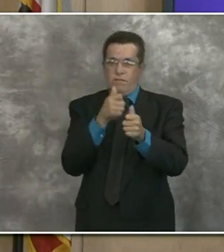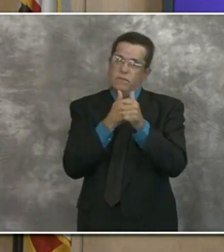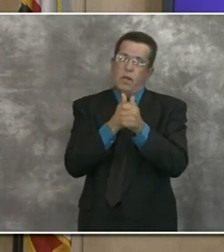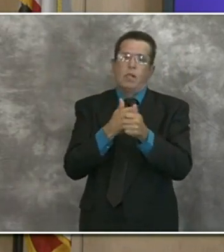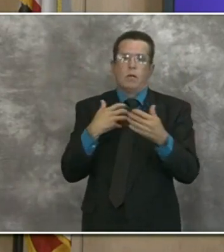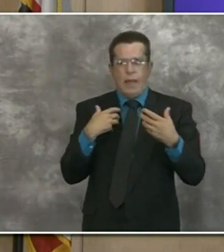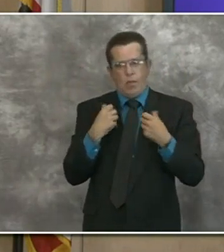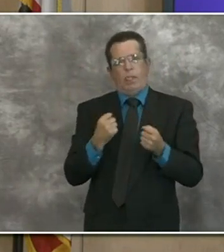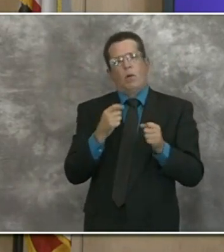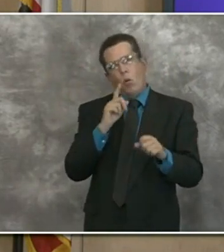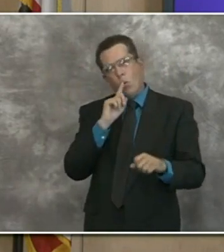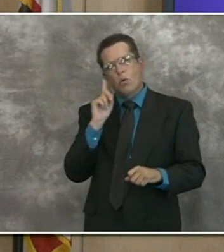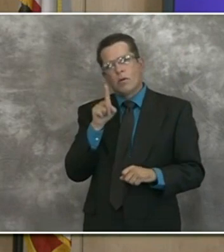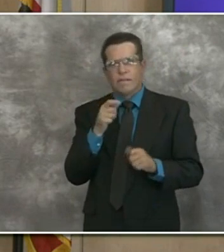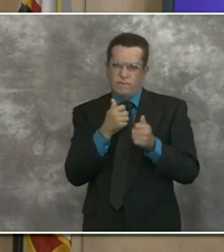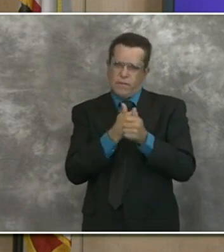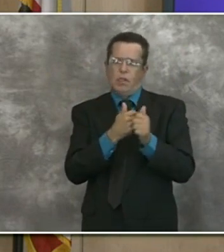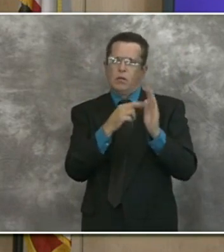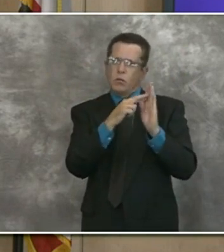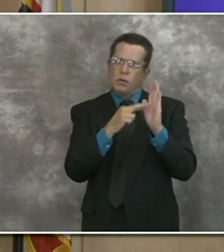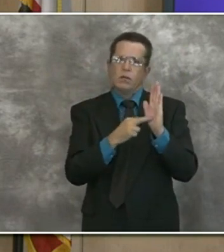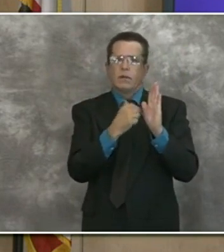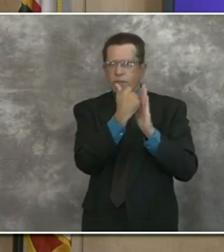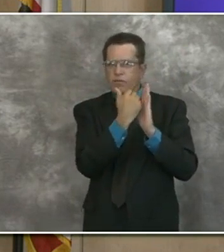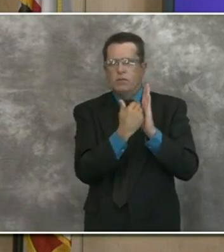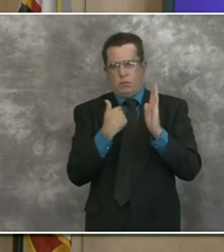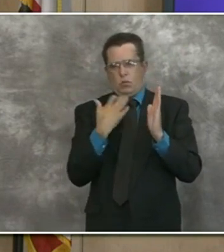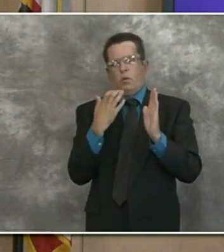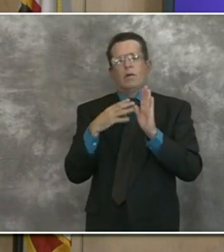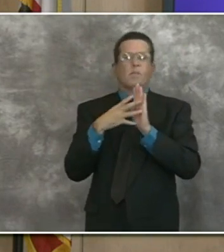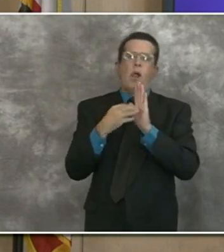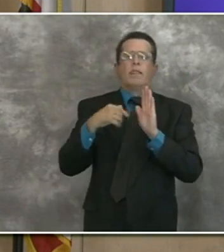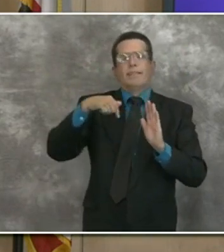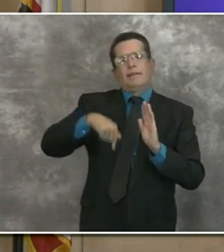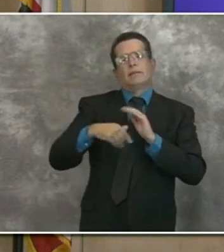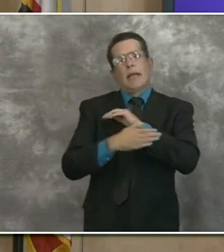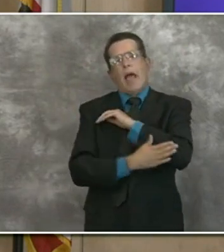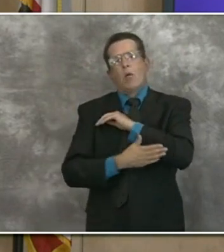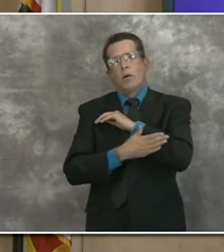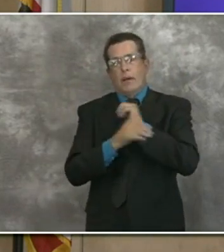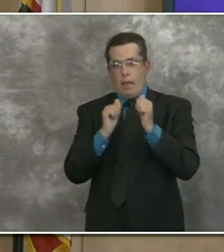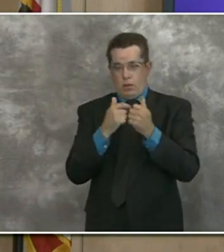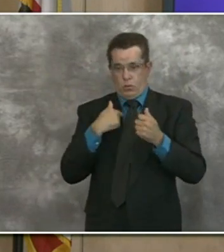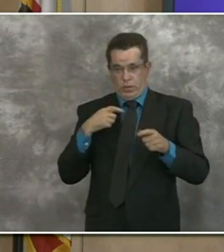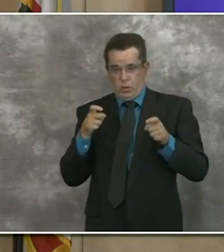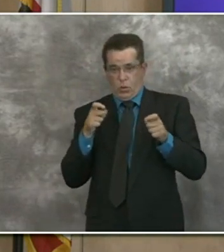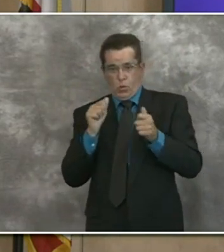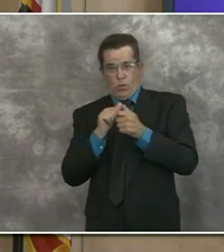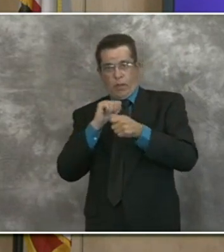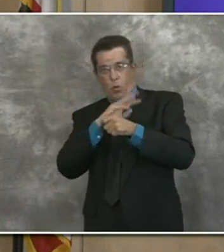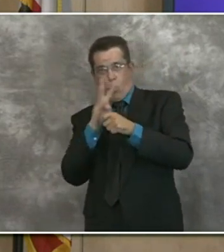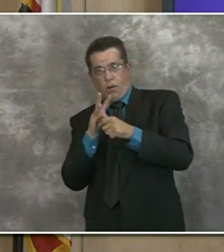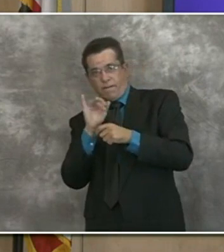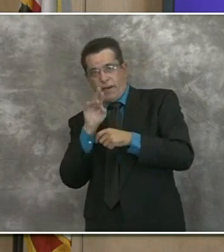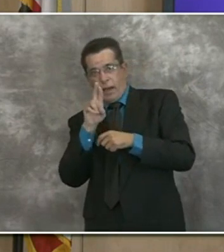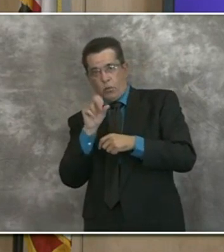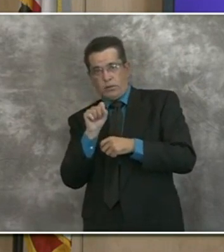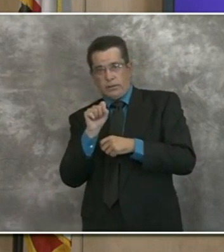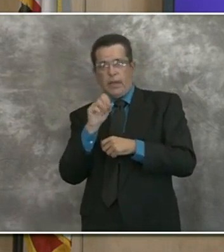CONTINUE TO HAVE CONTINUED REOPENING WE AND FOR THE PUBLIC TO CONTINUE TO ADHERE TO THE PUBLIC HEALTH ORDERS.